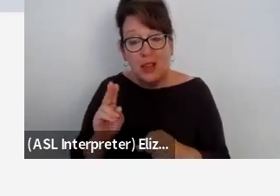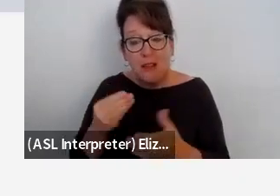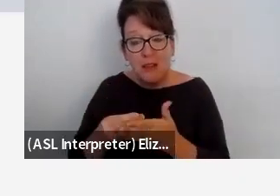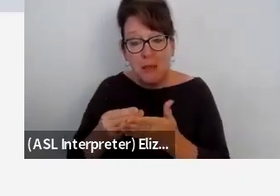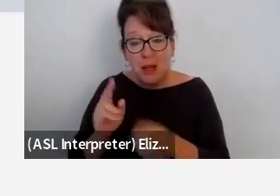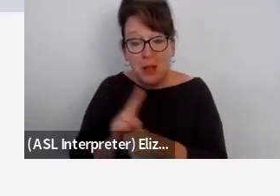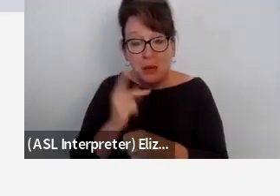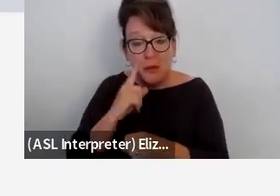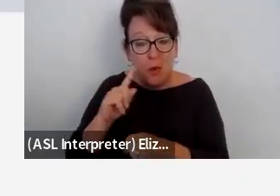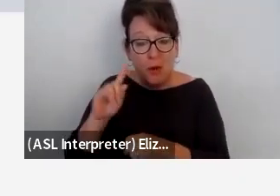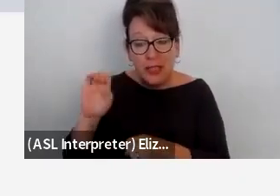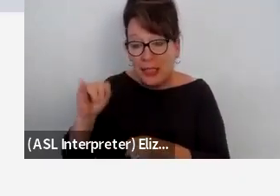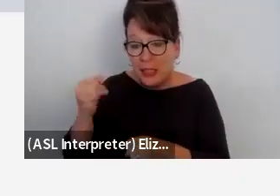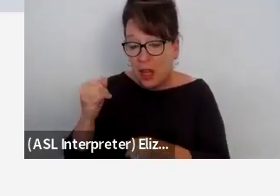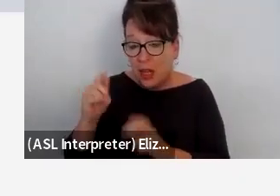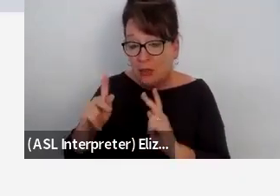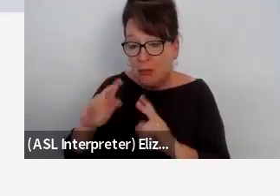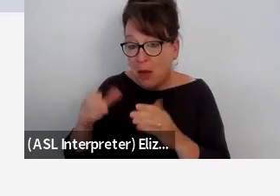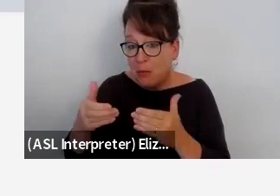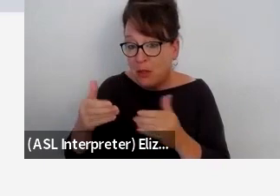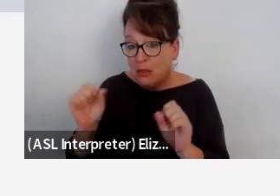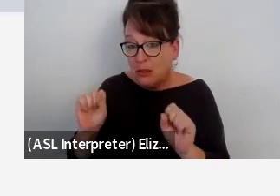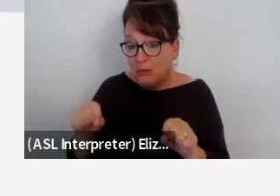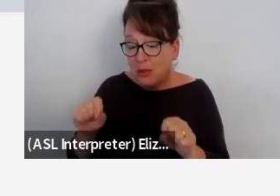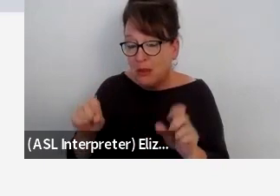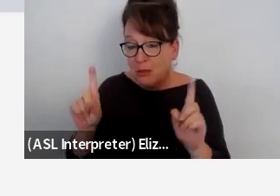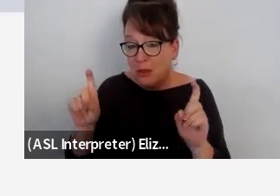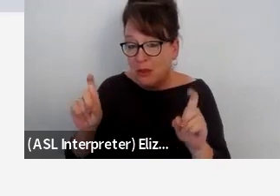And I'm also seeing a lot of thoughts about a need to